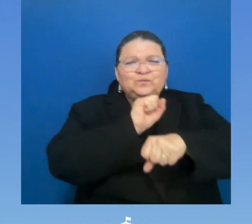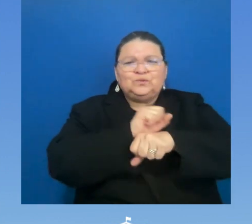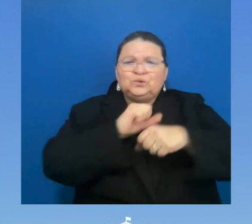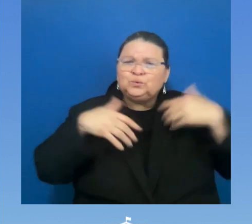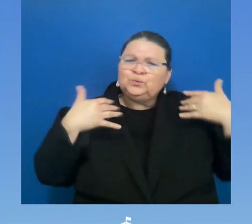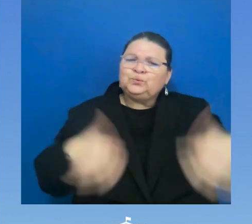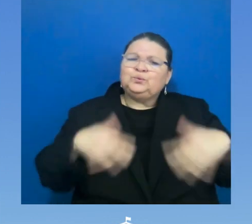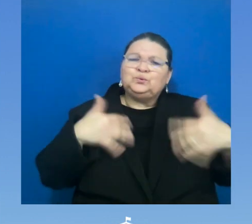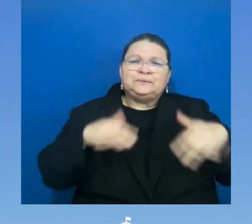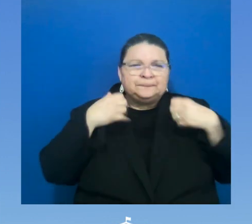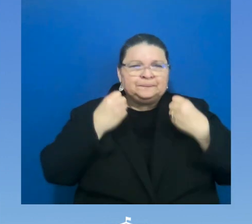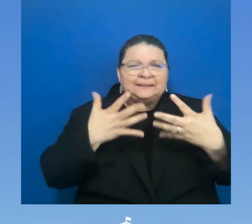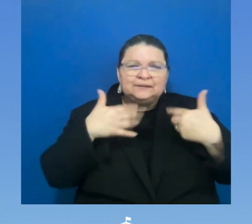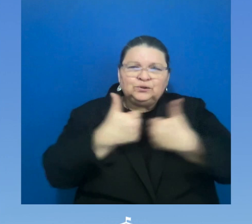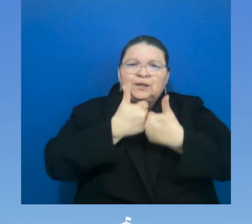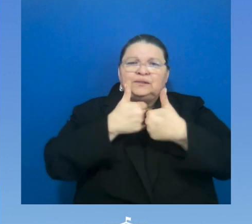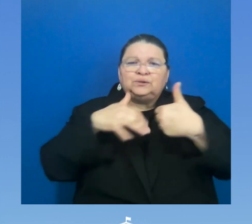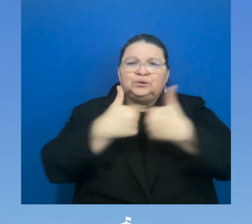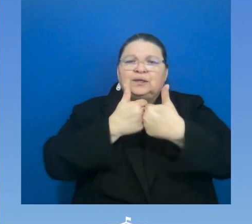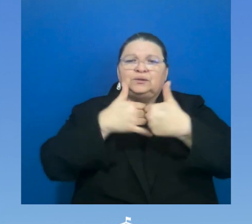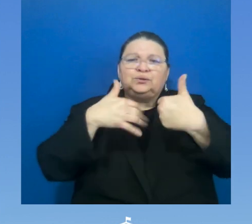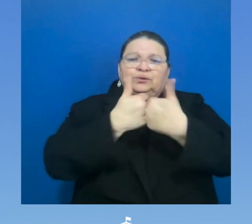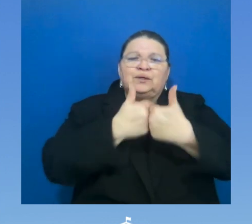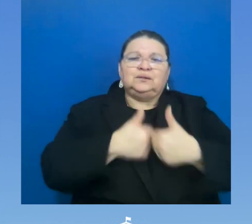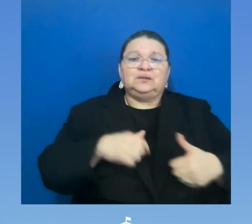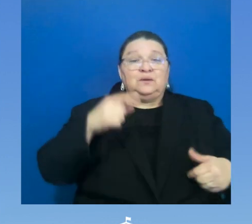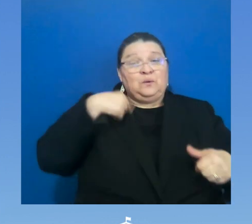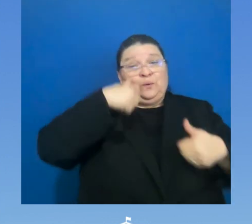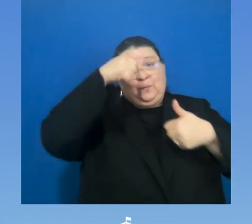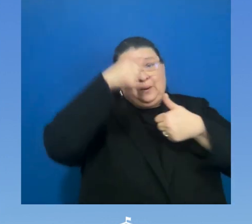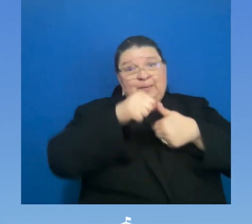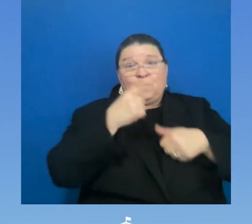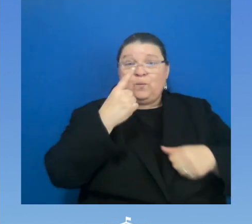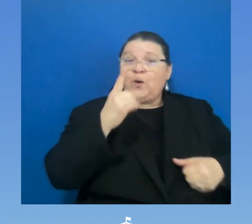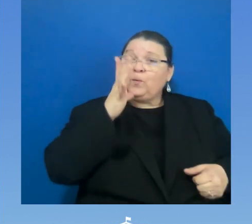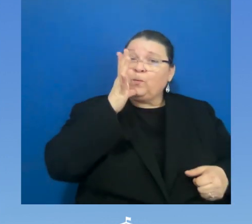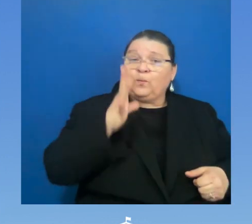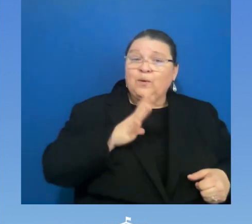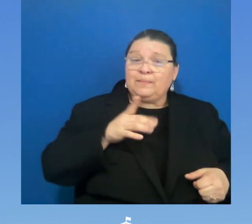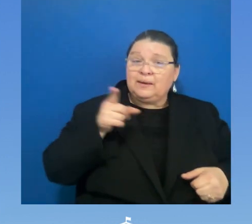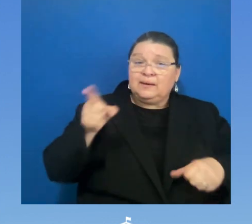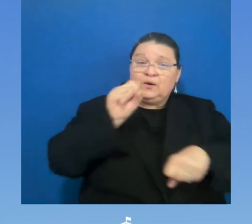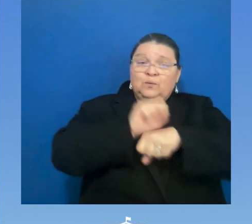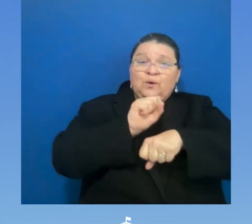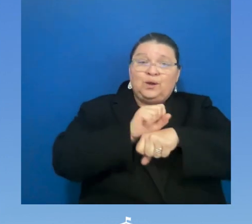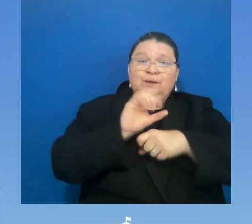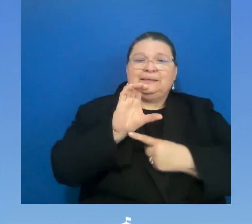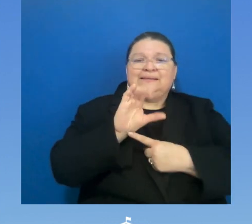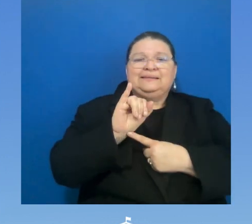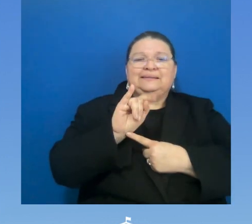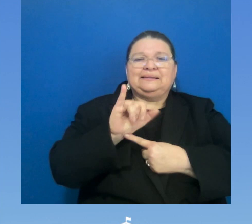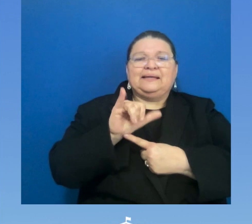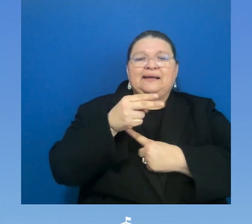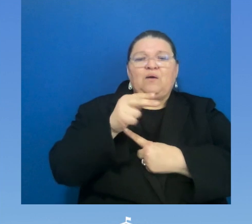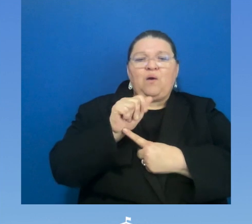I remember hearing from a woman who previously worked at our city hall and a nonprofit organization. When her daughter in law